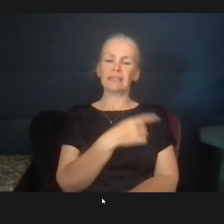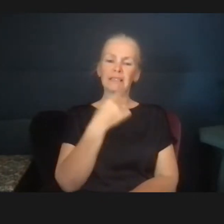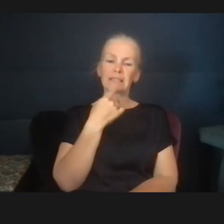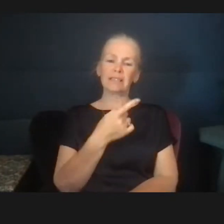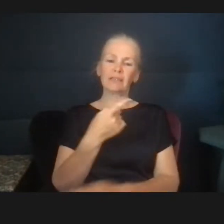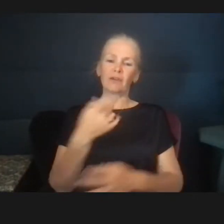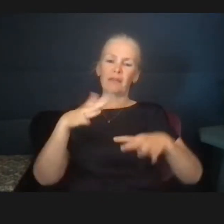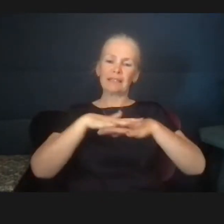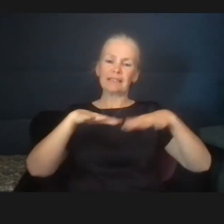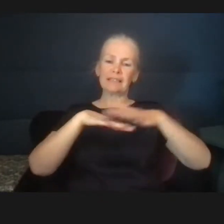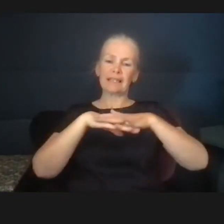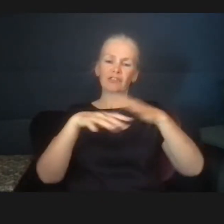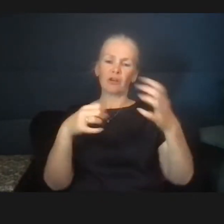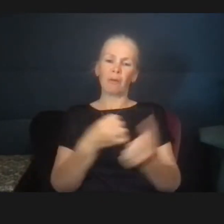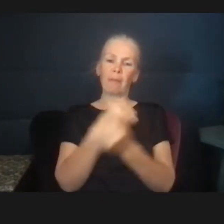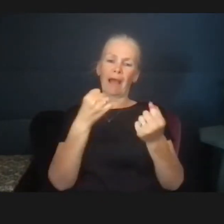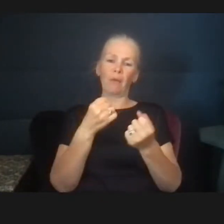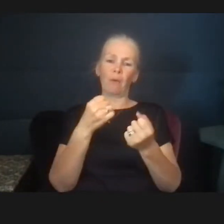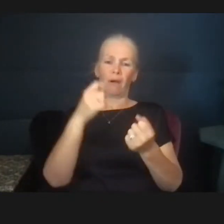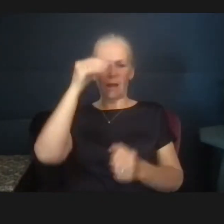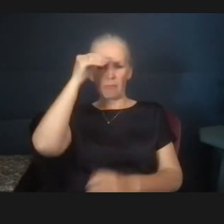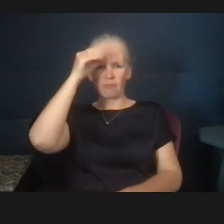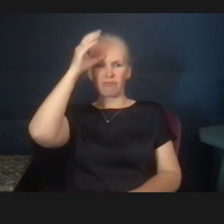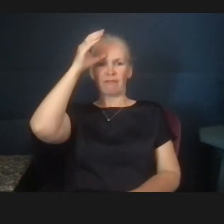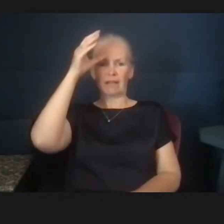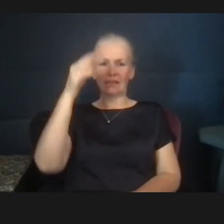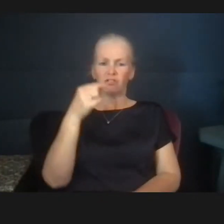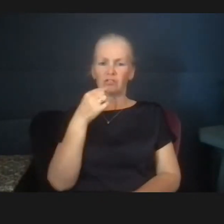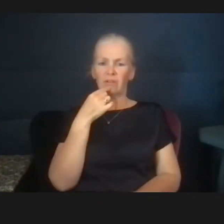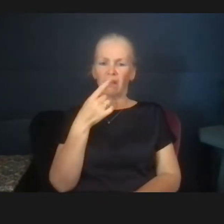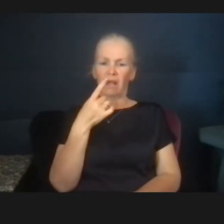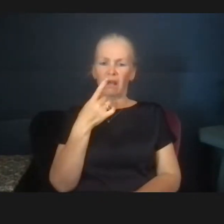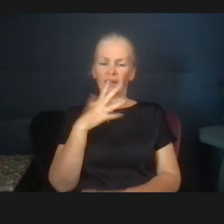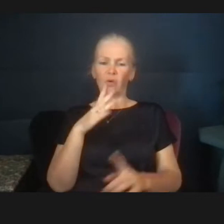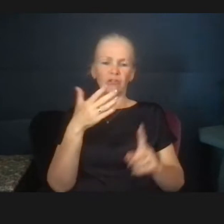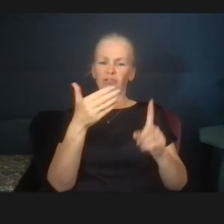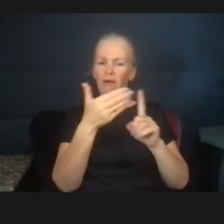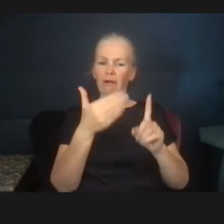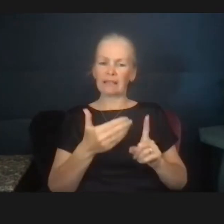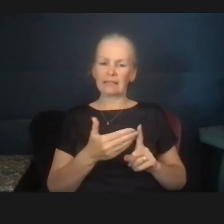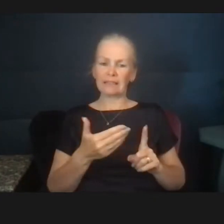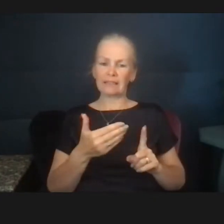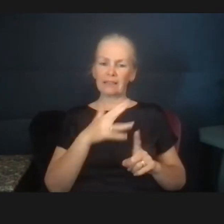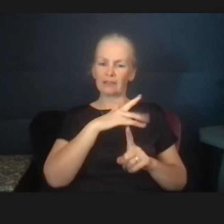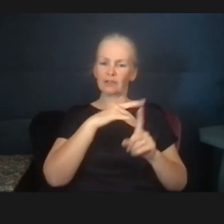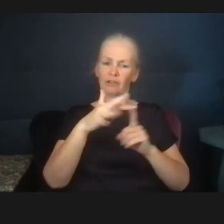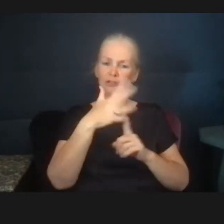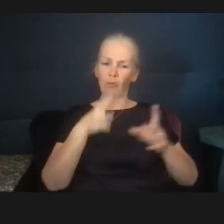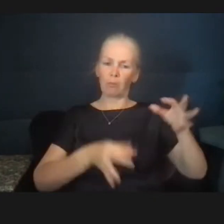of power and privilege beyond just identities, but these sort of socio-political histories that